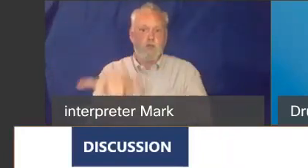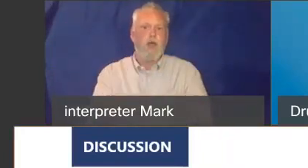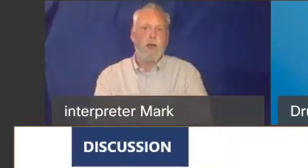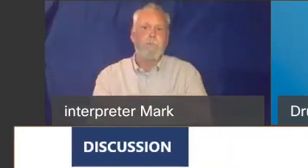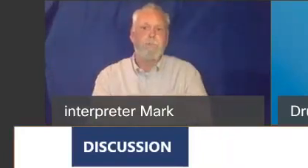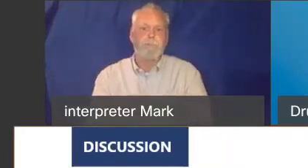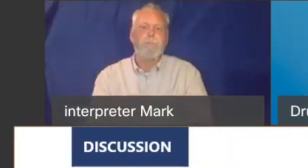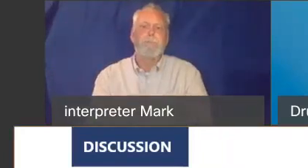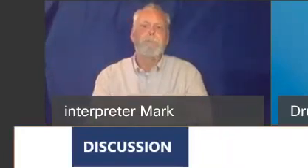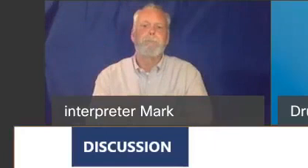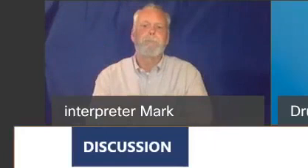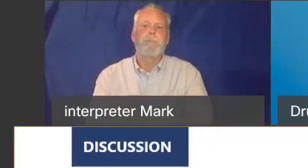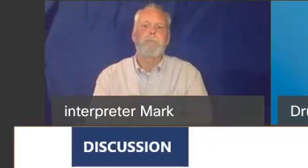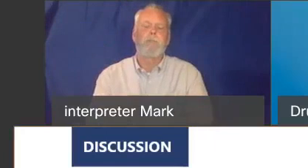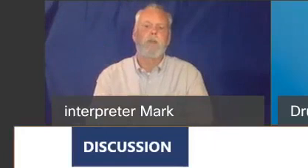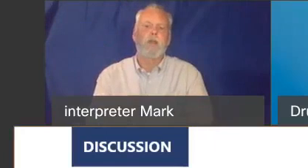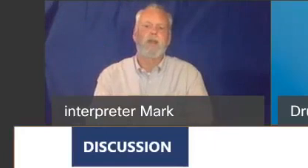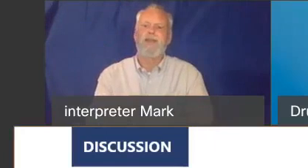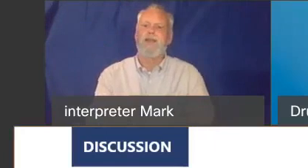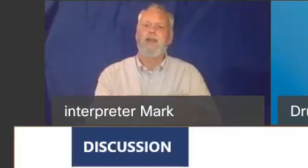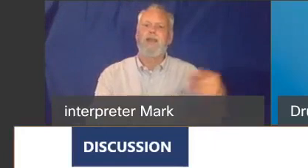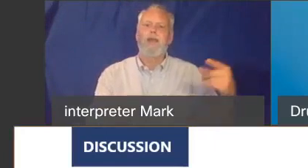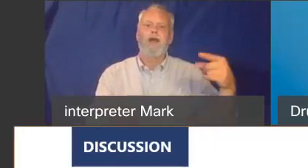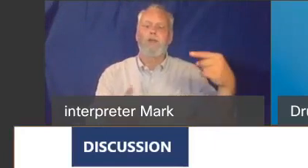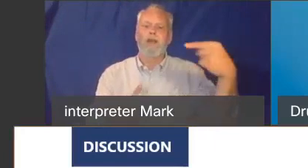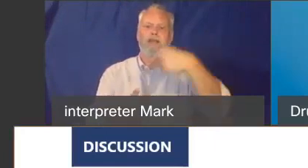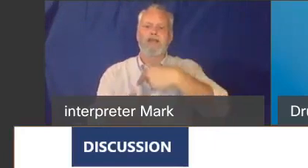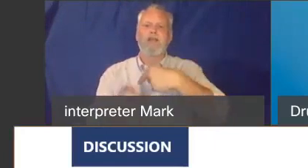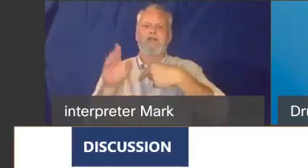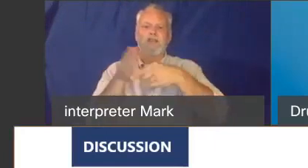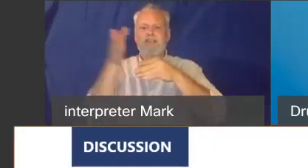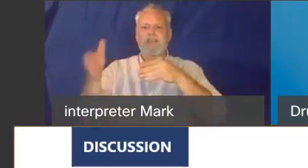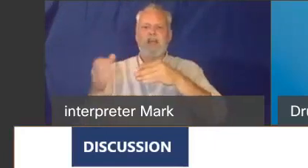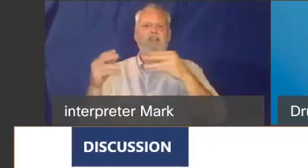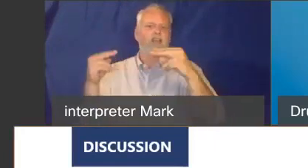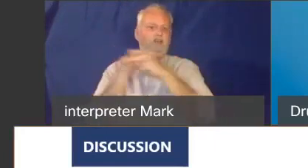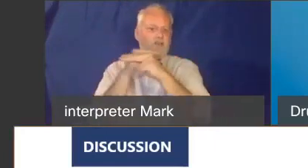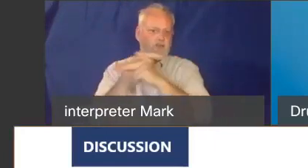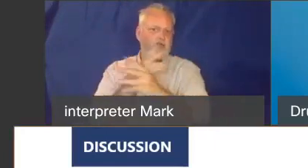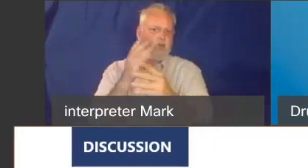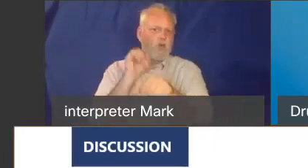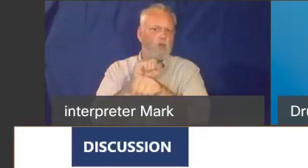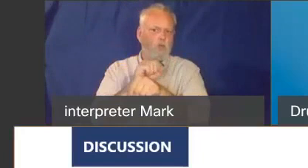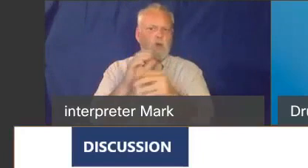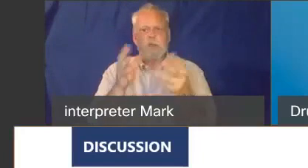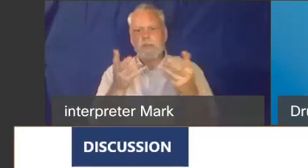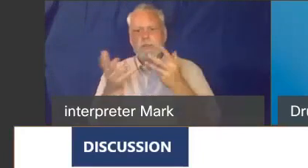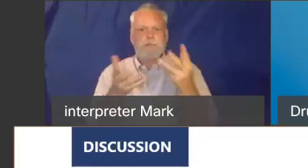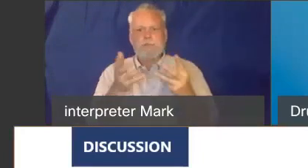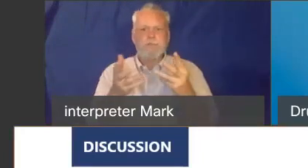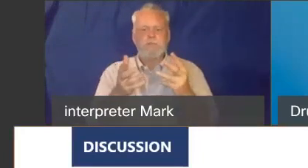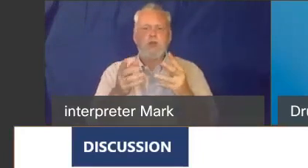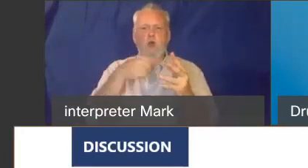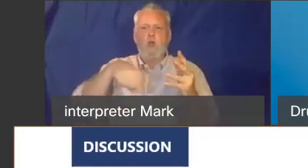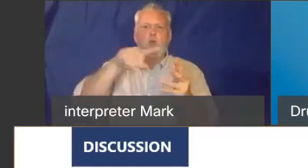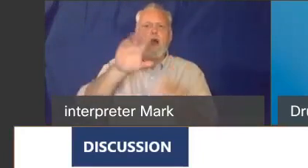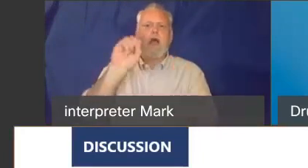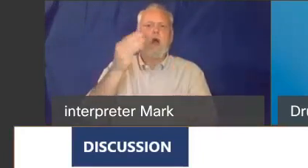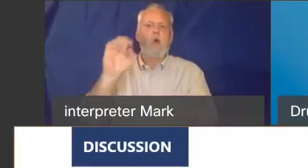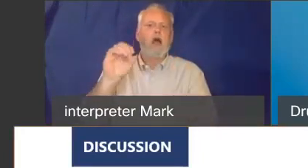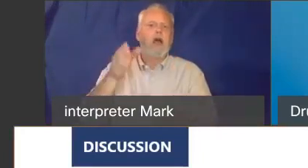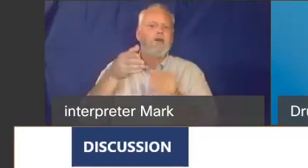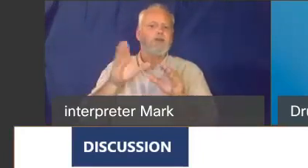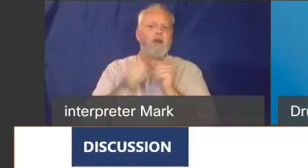They come in, sort of, on different sides of the freeway. So we probably work around Ohio drive with some sort of bicycle connection facility.